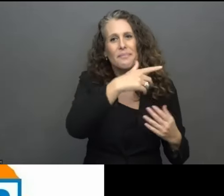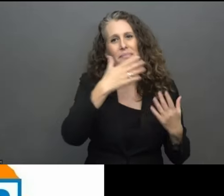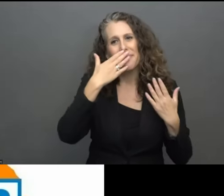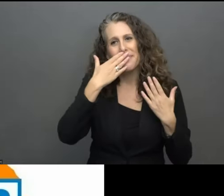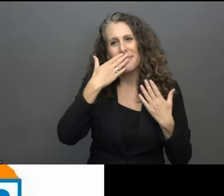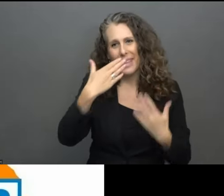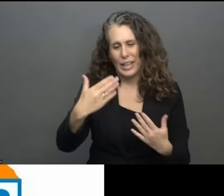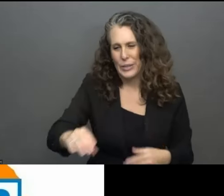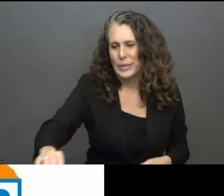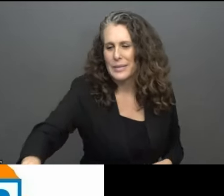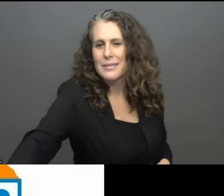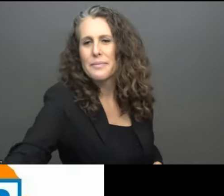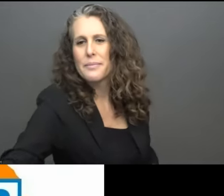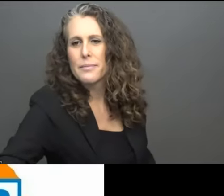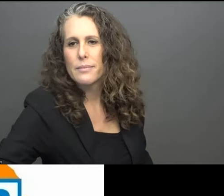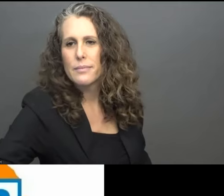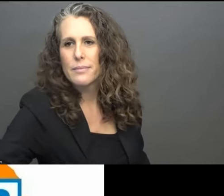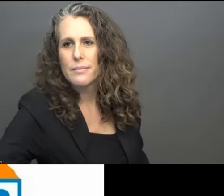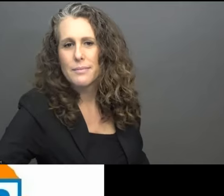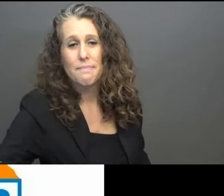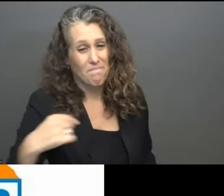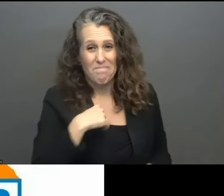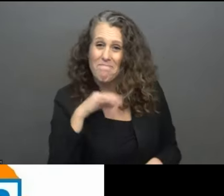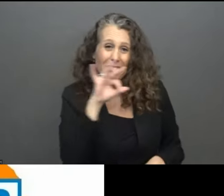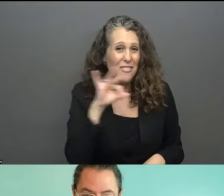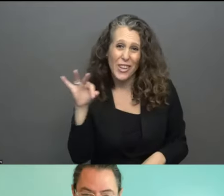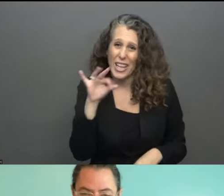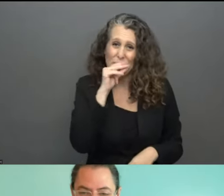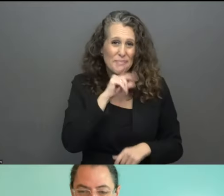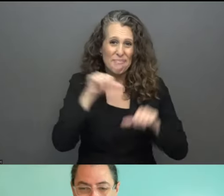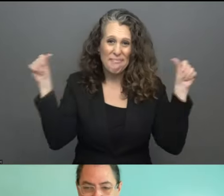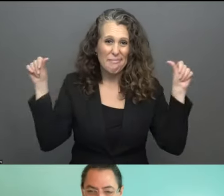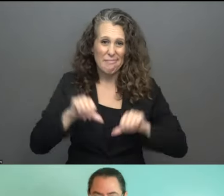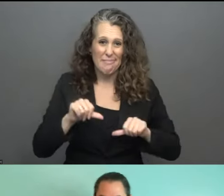very good. In fact, I don't know French at all except we should. But, but I will ask